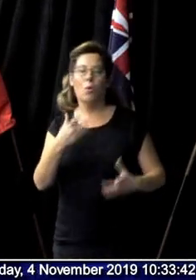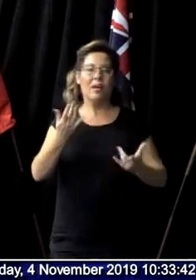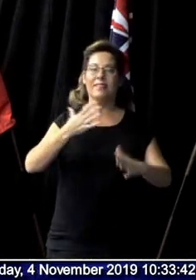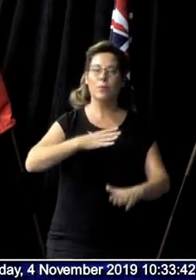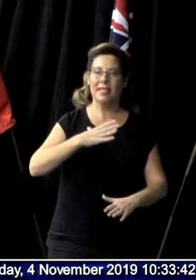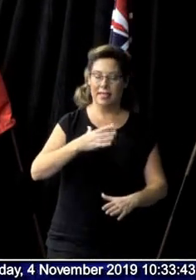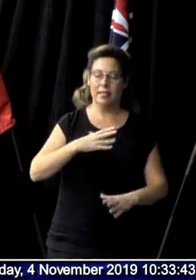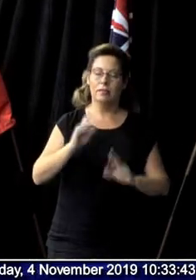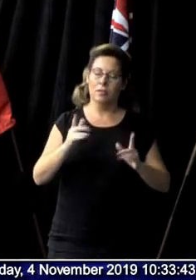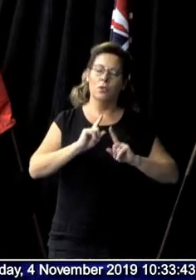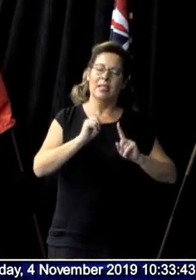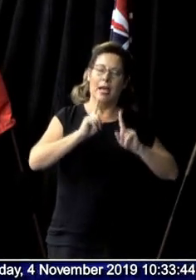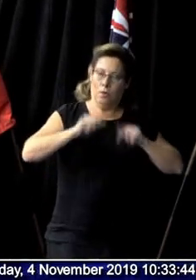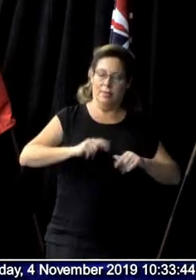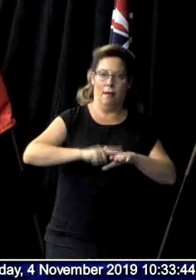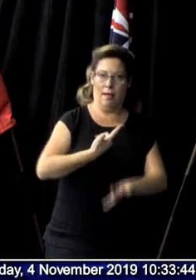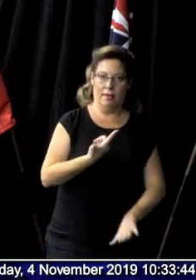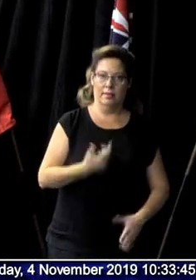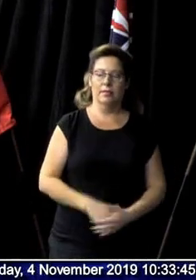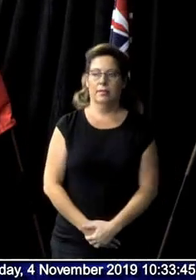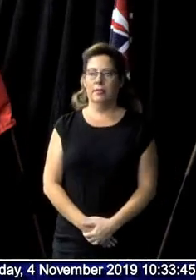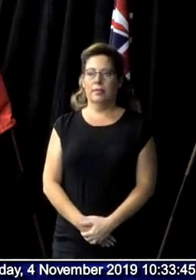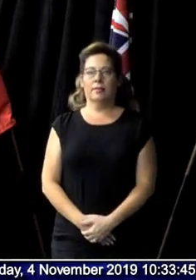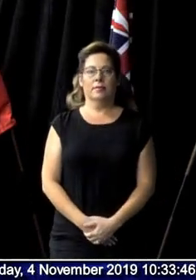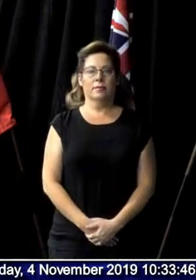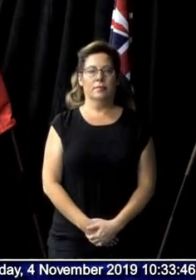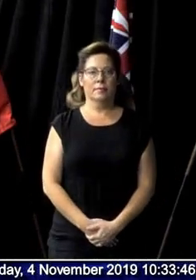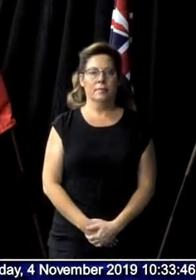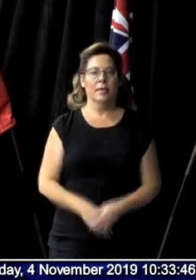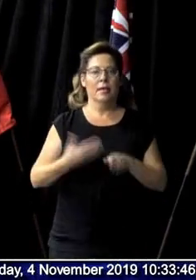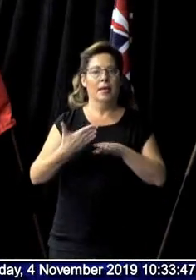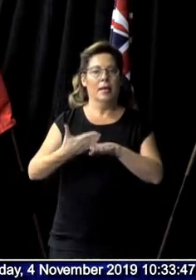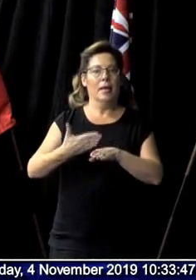Before inviting Dr Mellifont, who, as you have heard is Senior Counsel Assisting